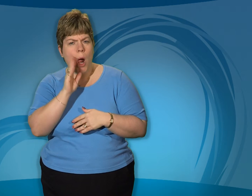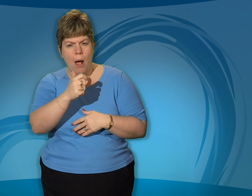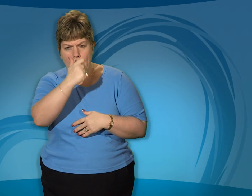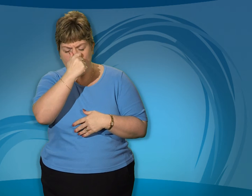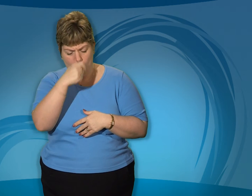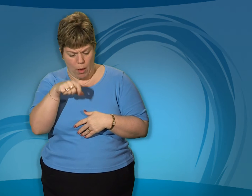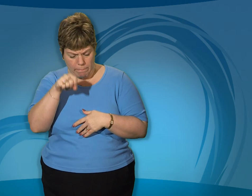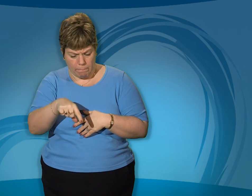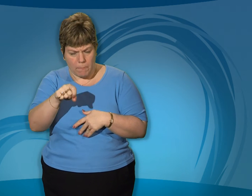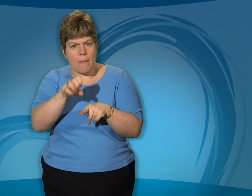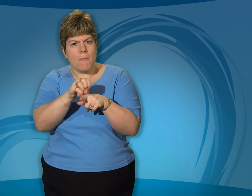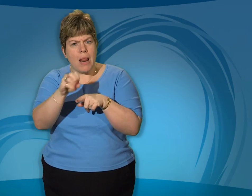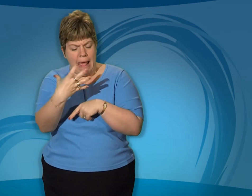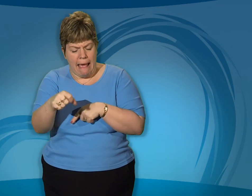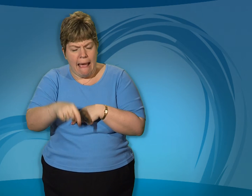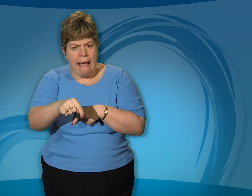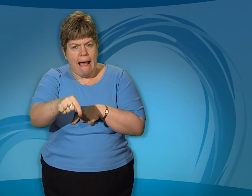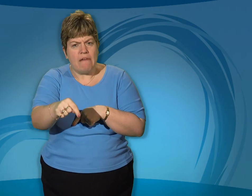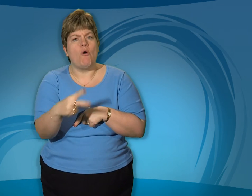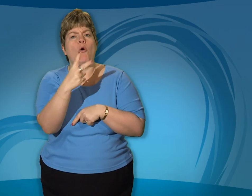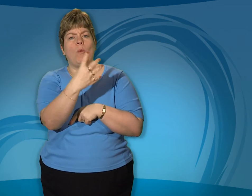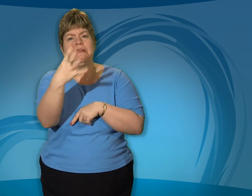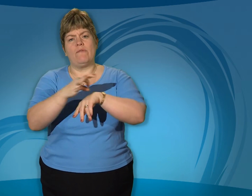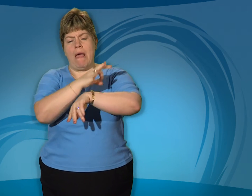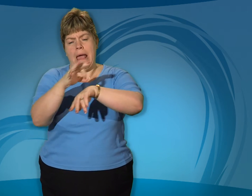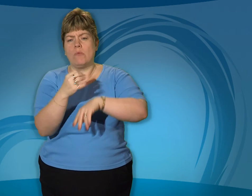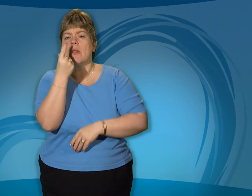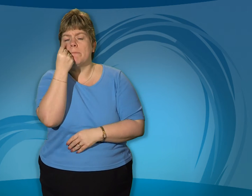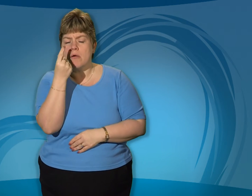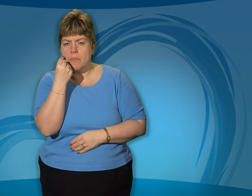blood spotting in your bowel movements for the next 24 hours.